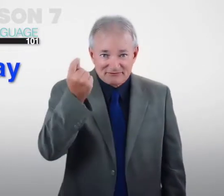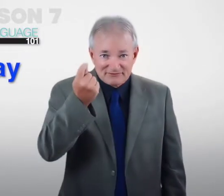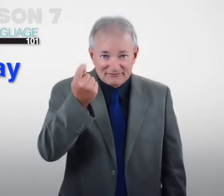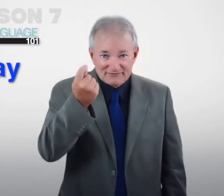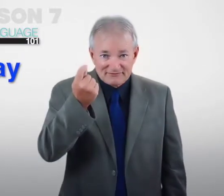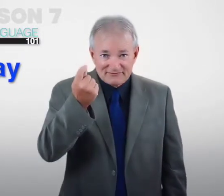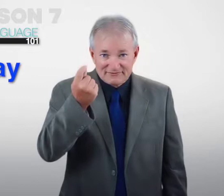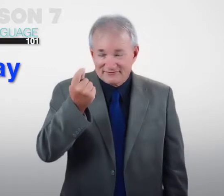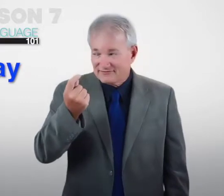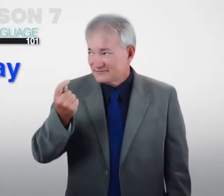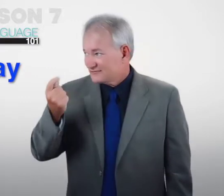Tuesday.